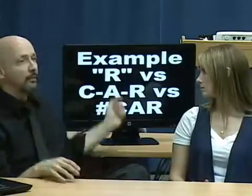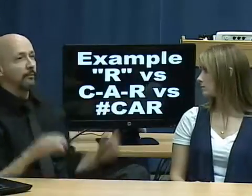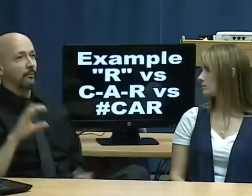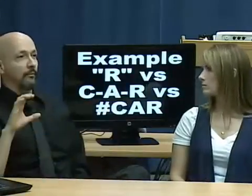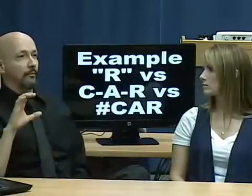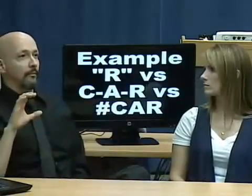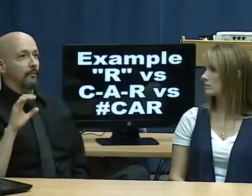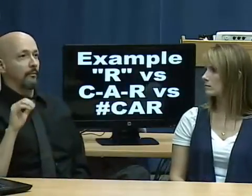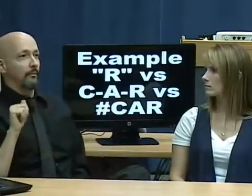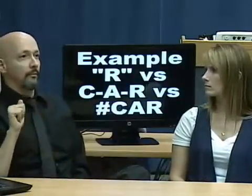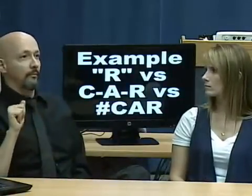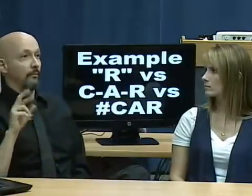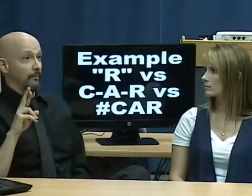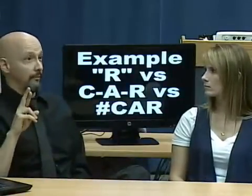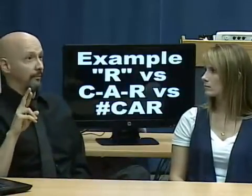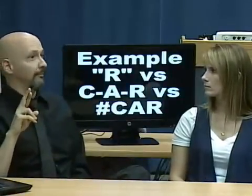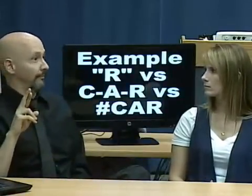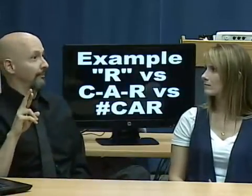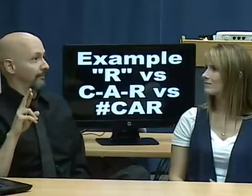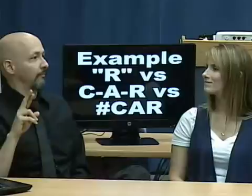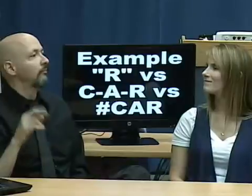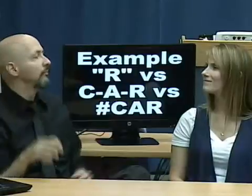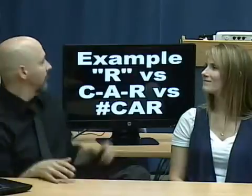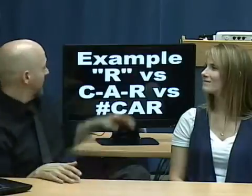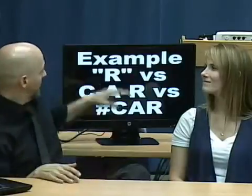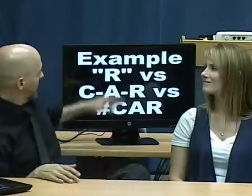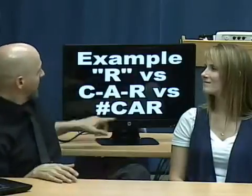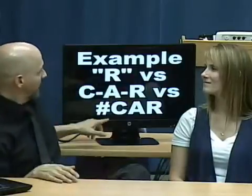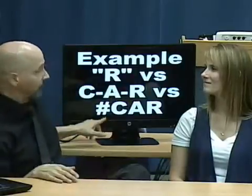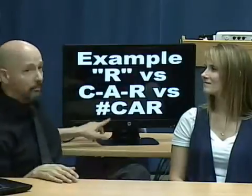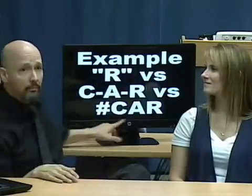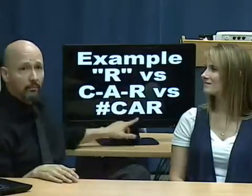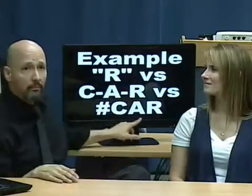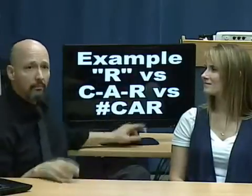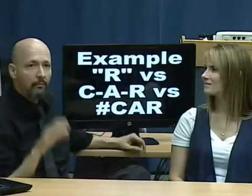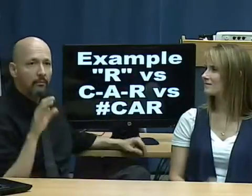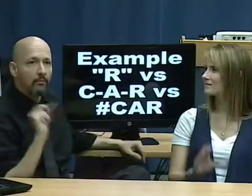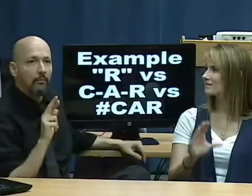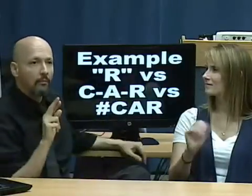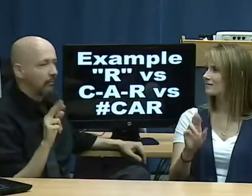C-A-R but this means it is lexicalized: #CAR